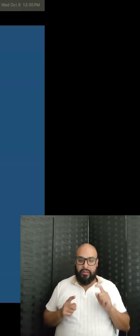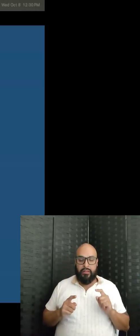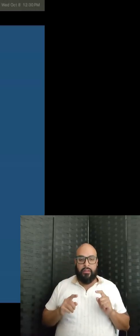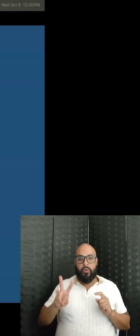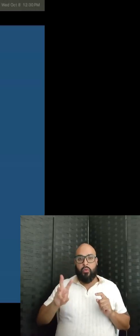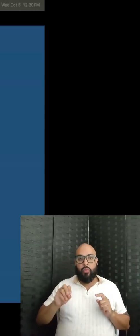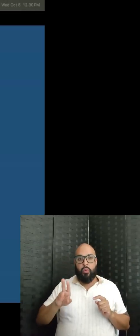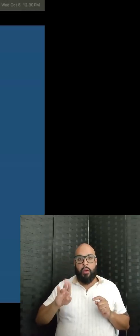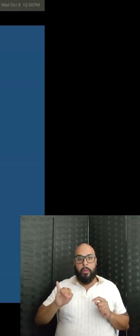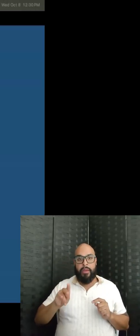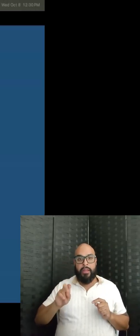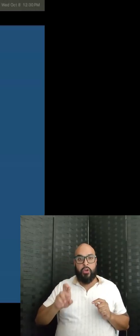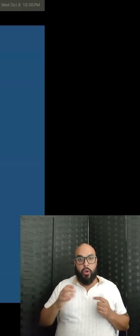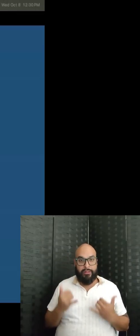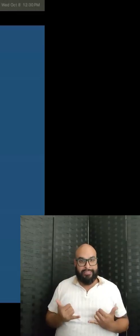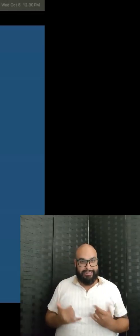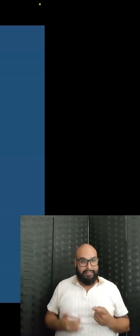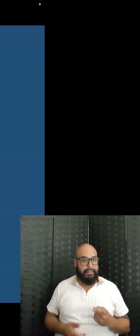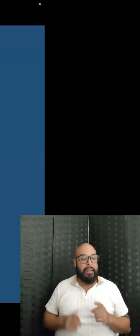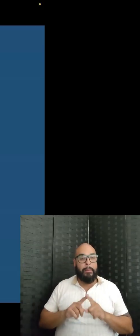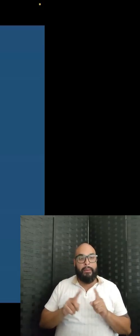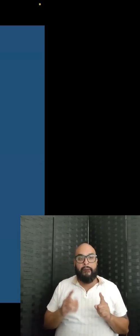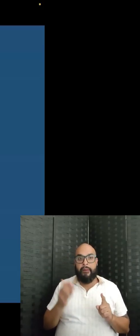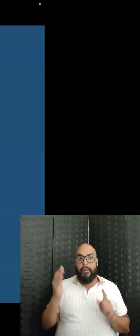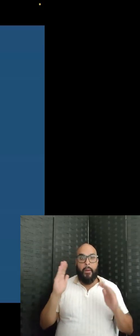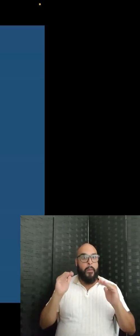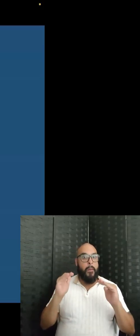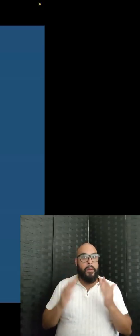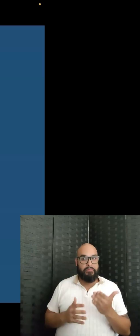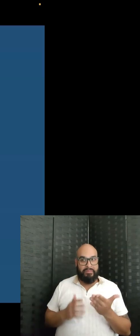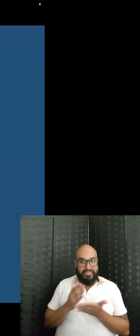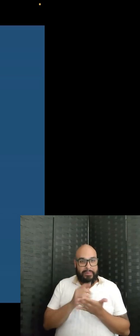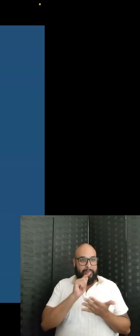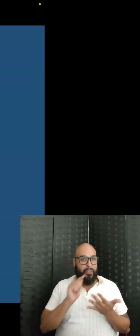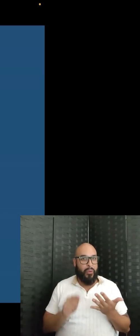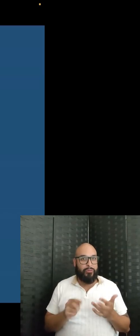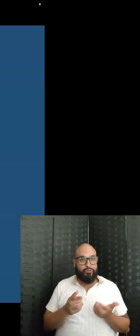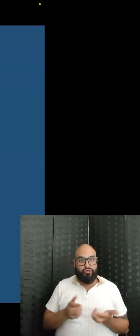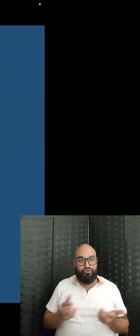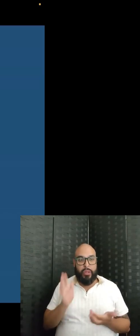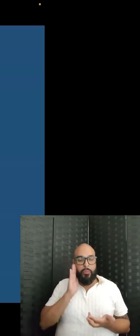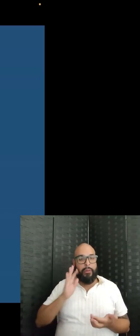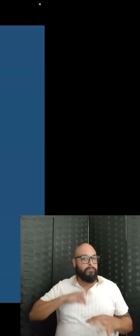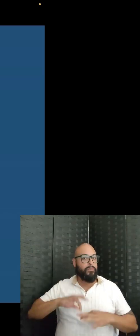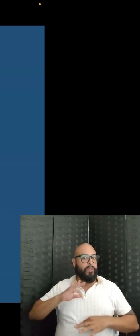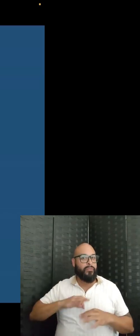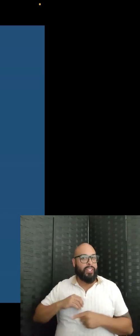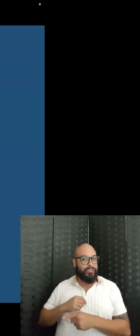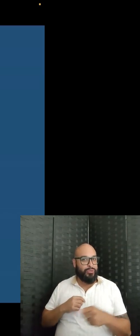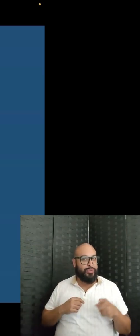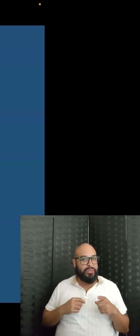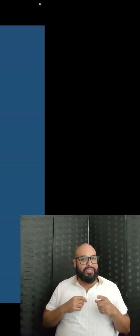But I hope some of these resources can be helpful to you. I hope you found something in it that you can take and apply.